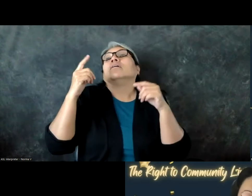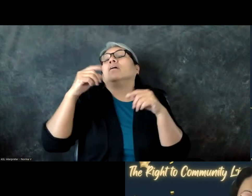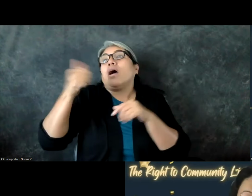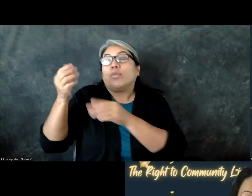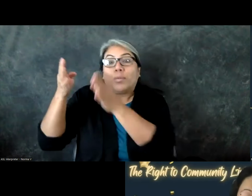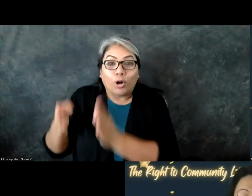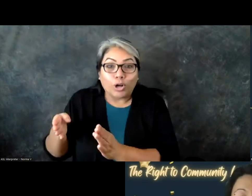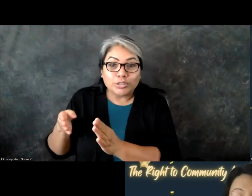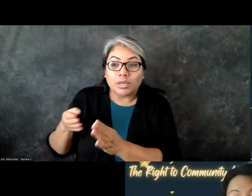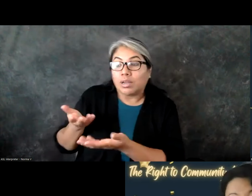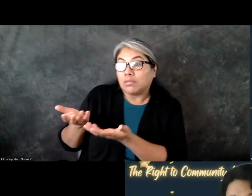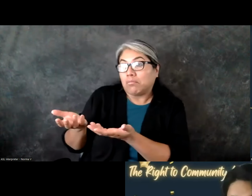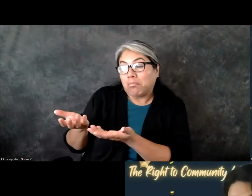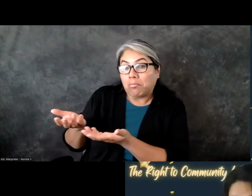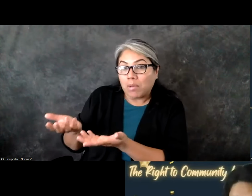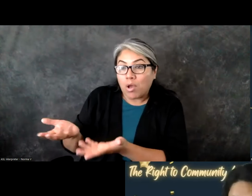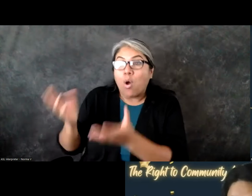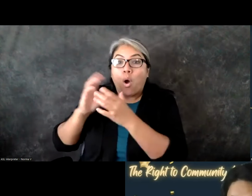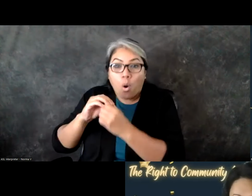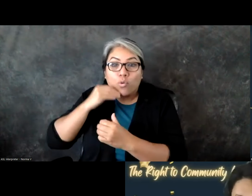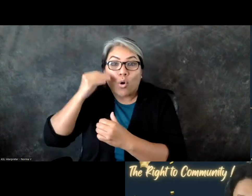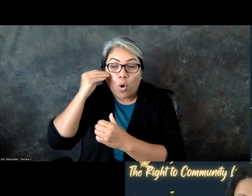$2,005 in the bank account and it wouldn't qualify for Medi-